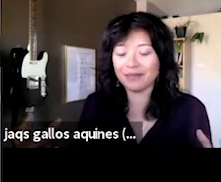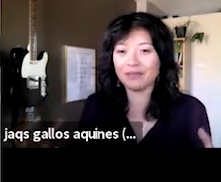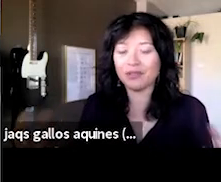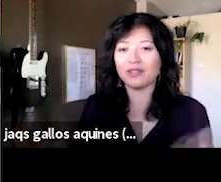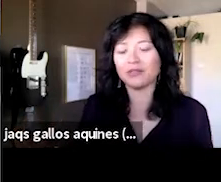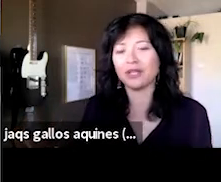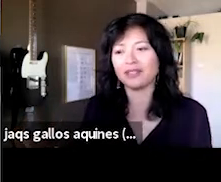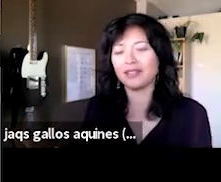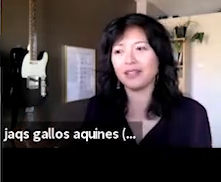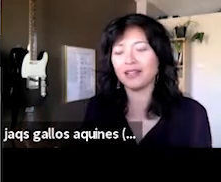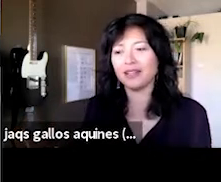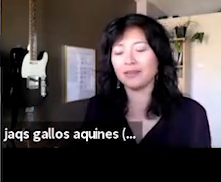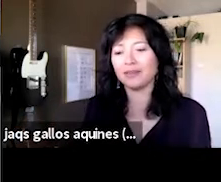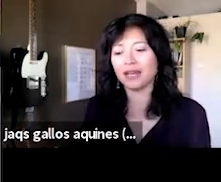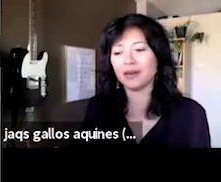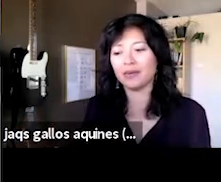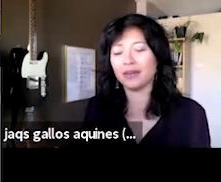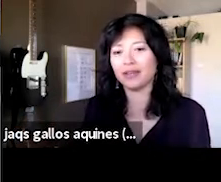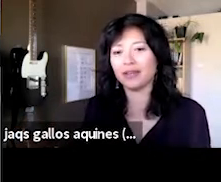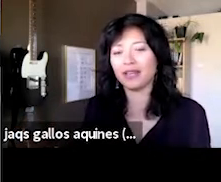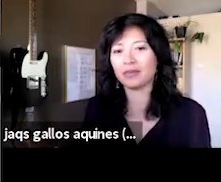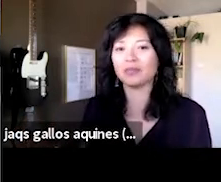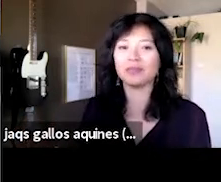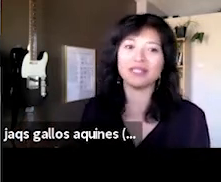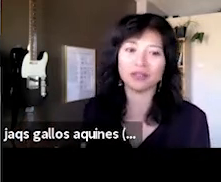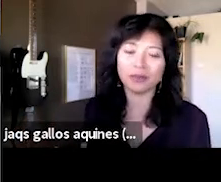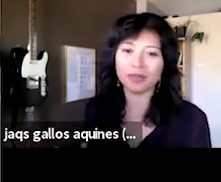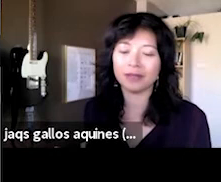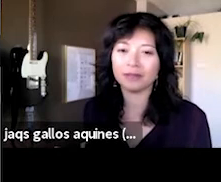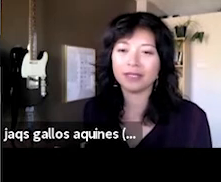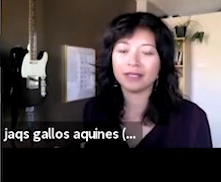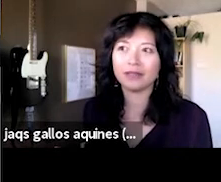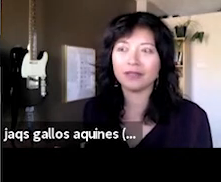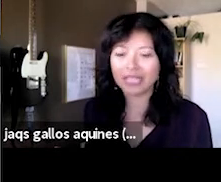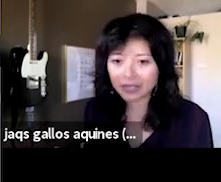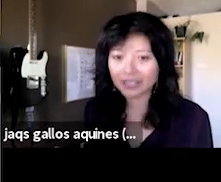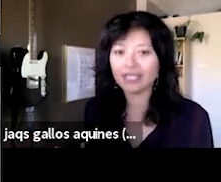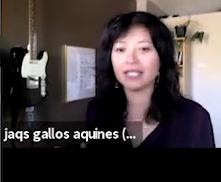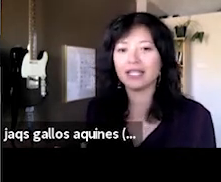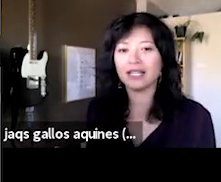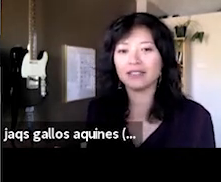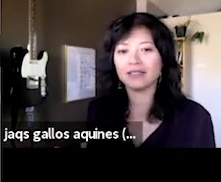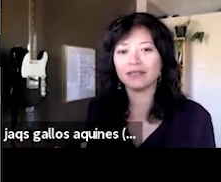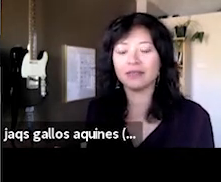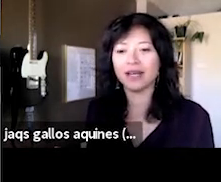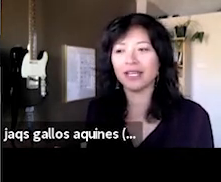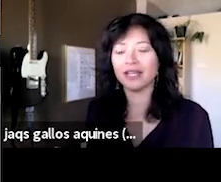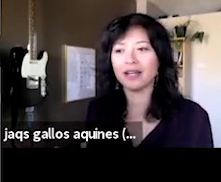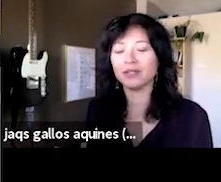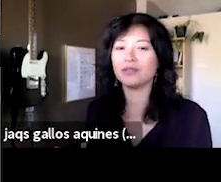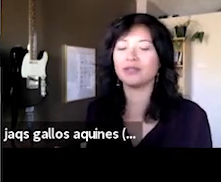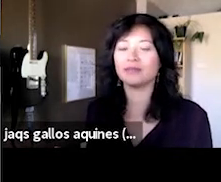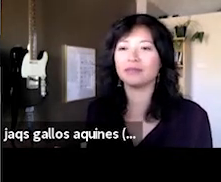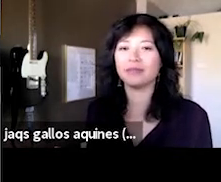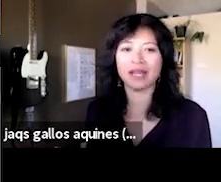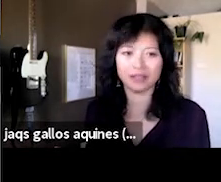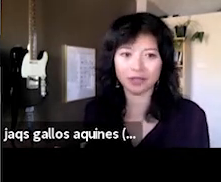movement of what's on how equitable spaces are not being clearly defined by who's impacted the most.